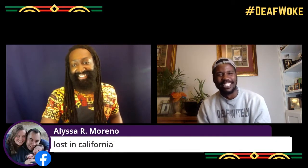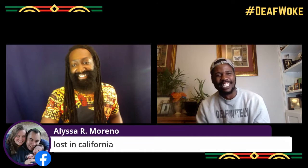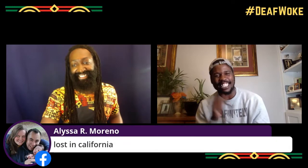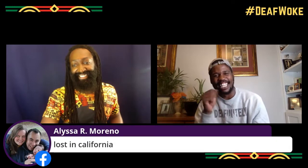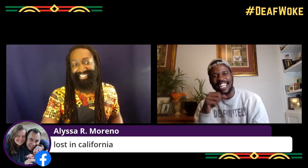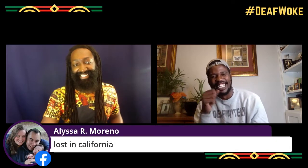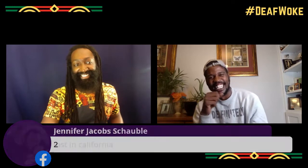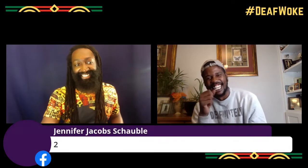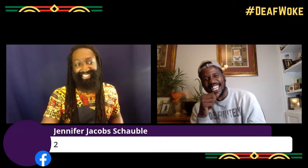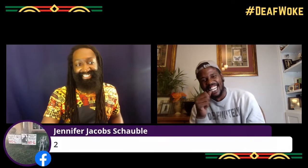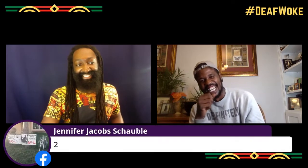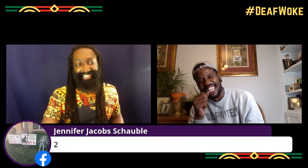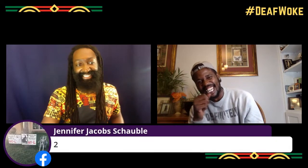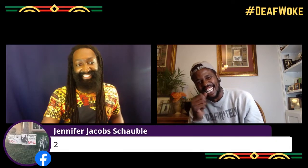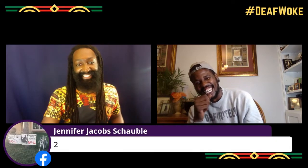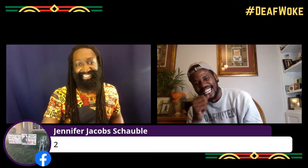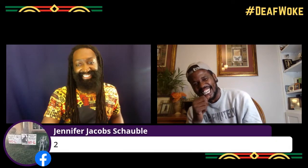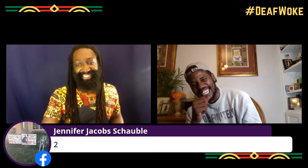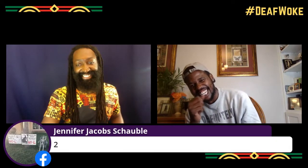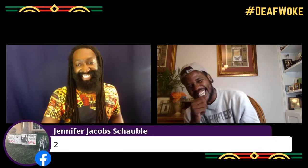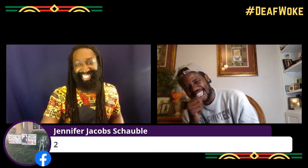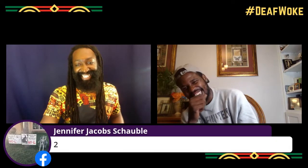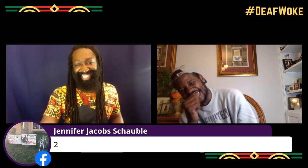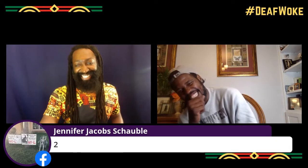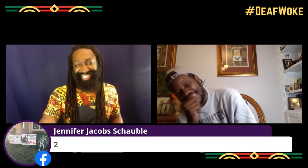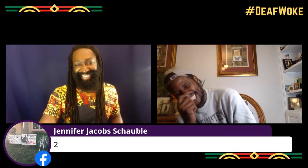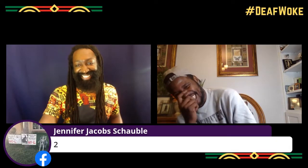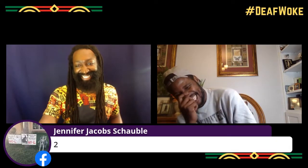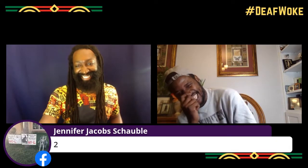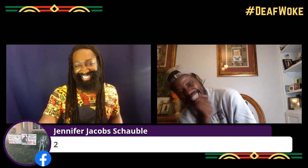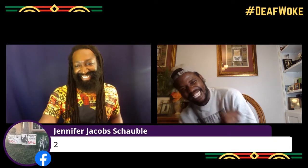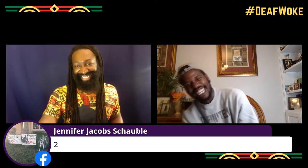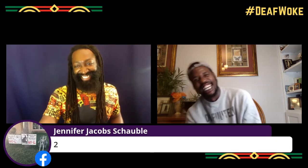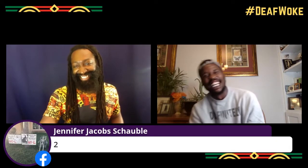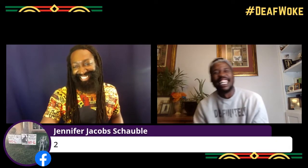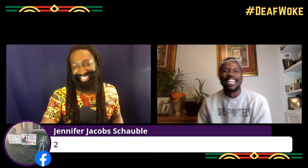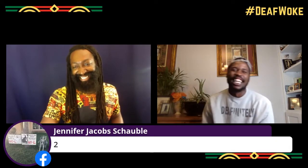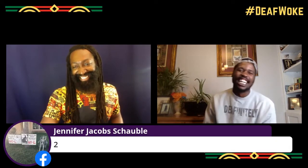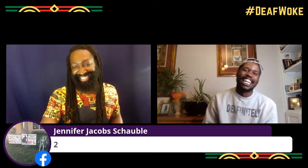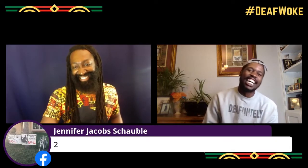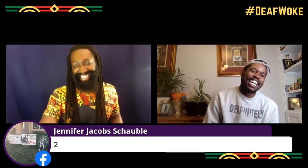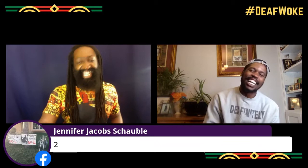They guessed that two is a lie. Yeah.